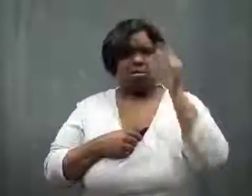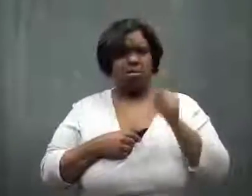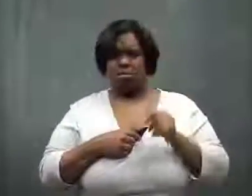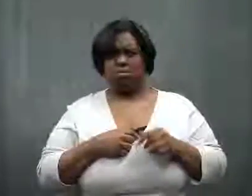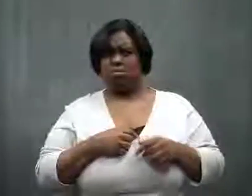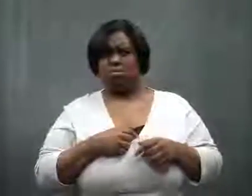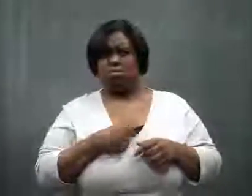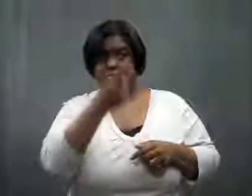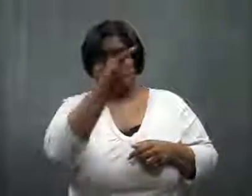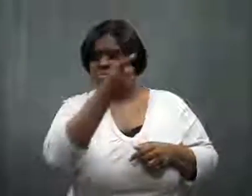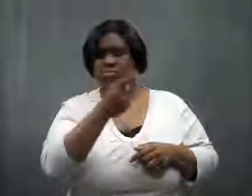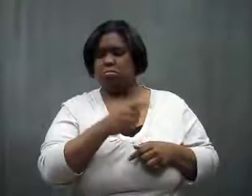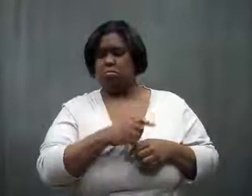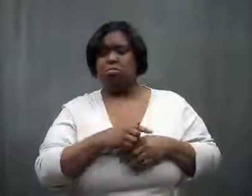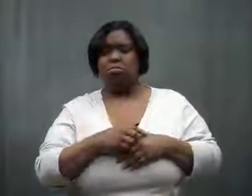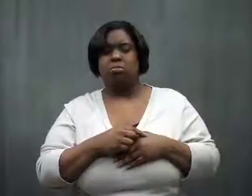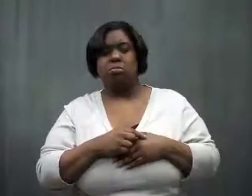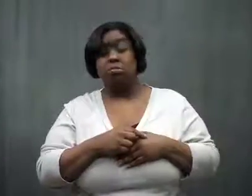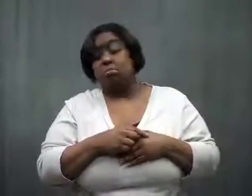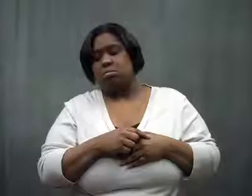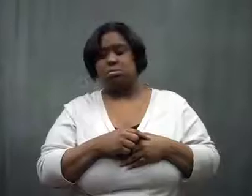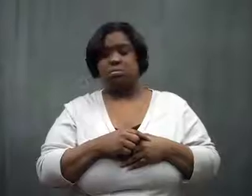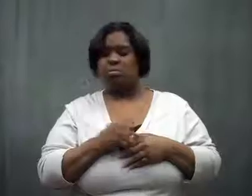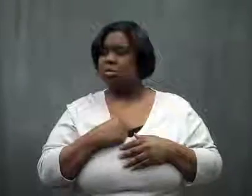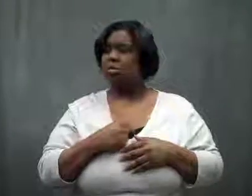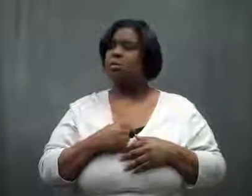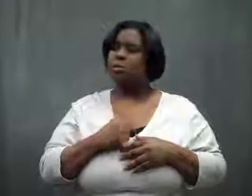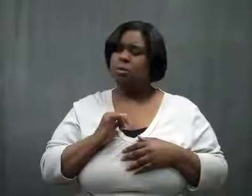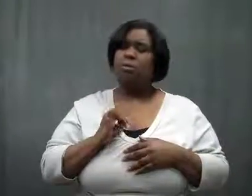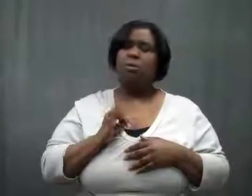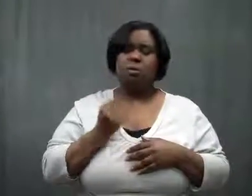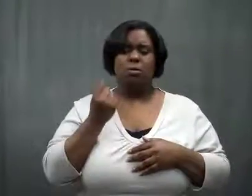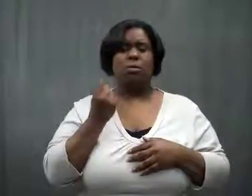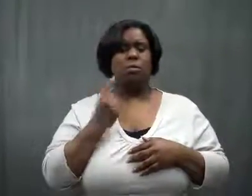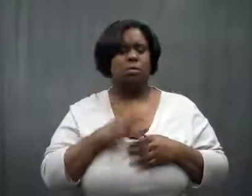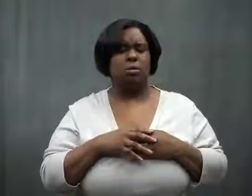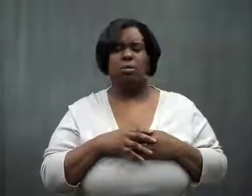He answered like this... I understood his point.